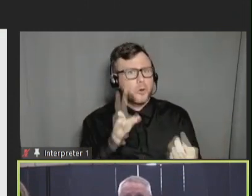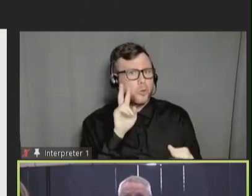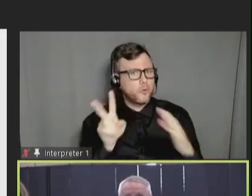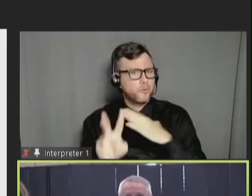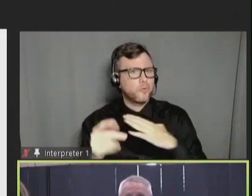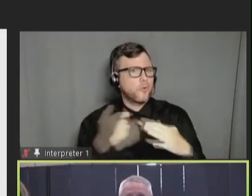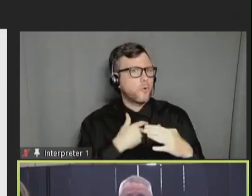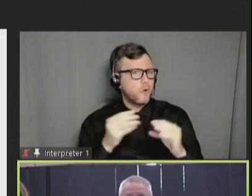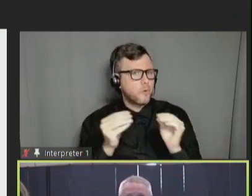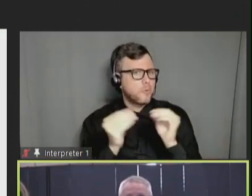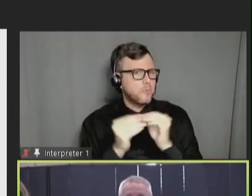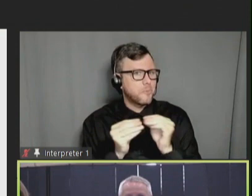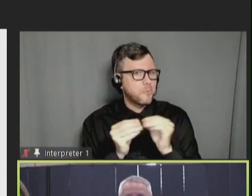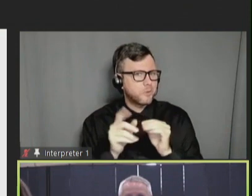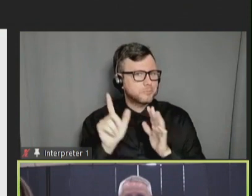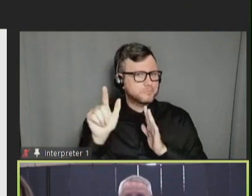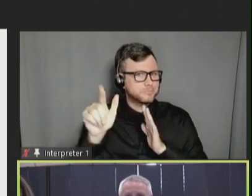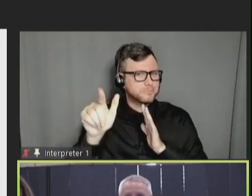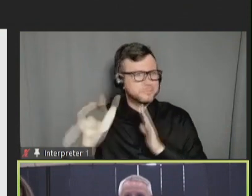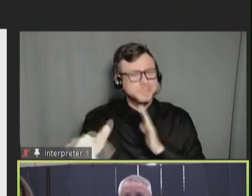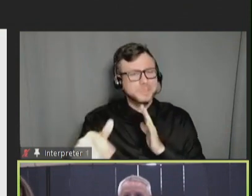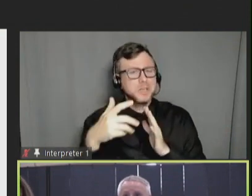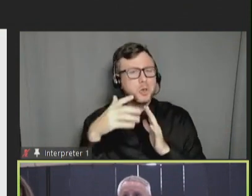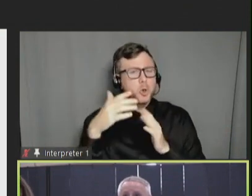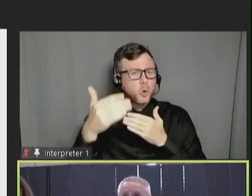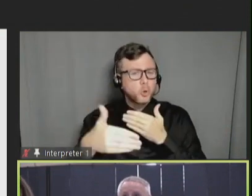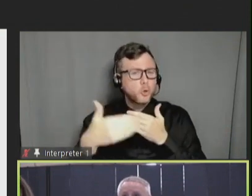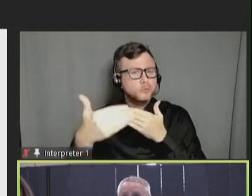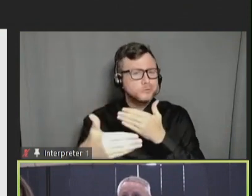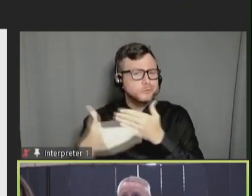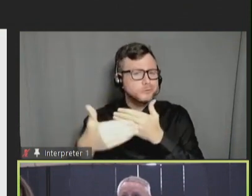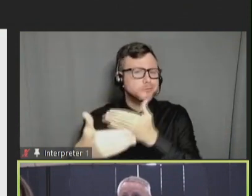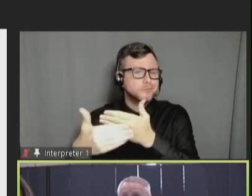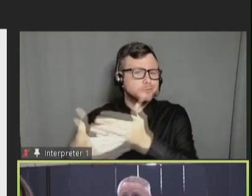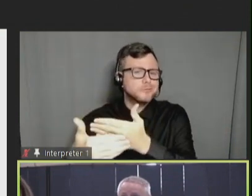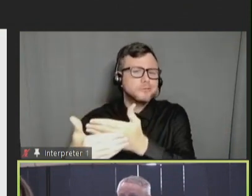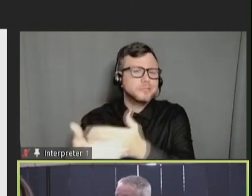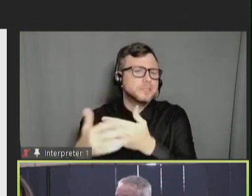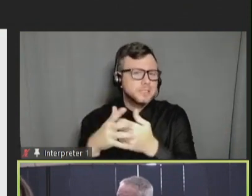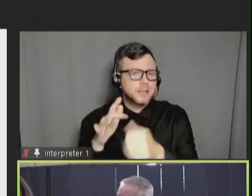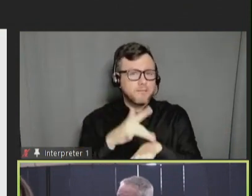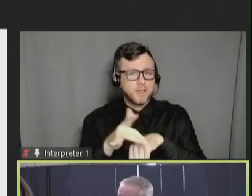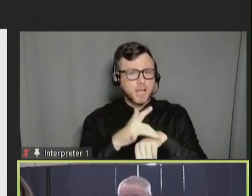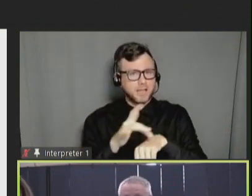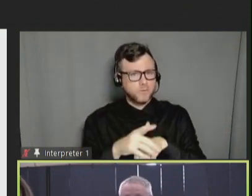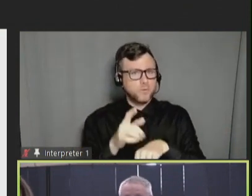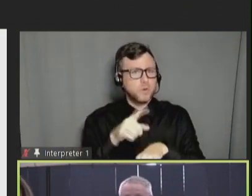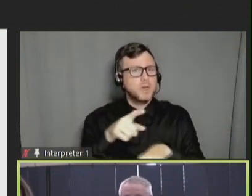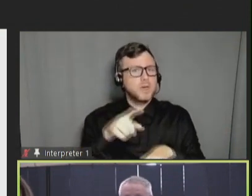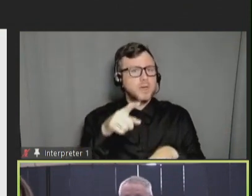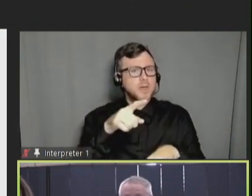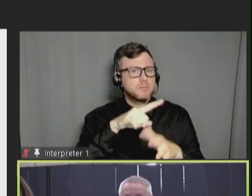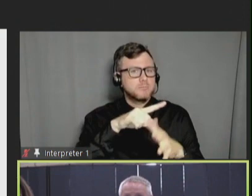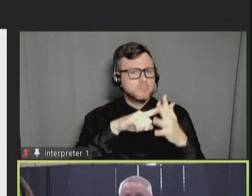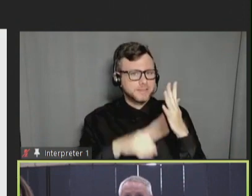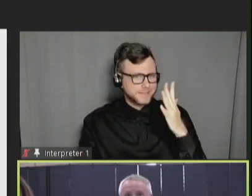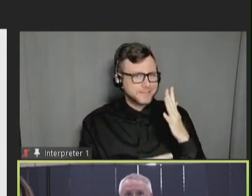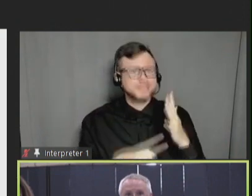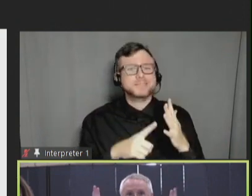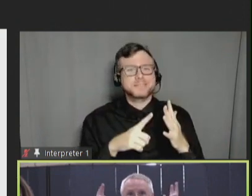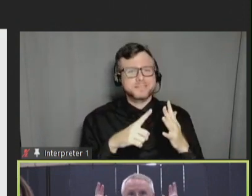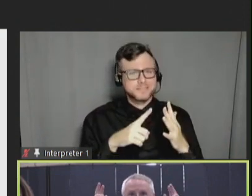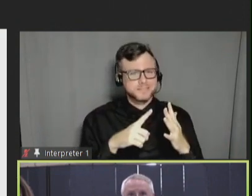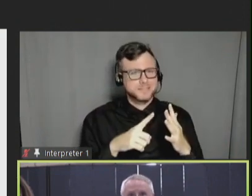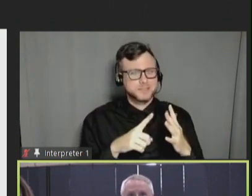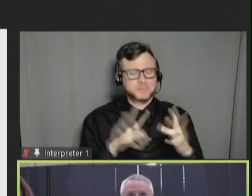you as we get closer to the availability of these in real world, rather than in the